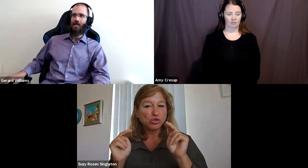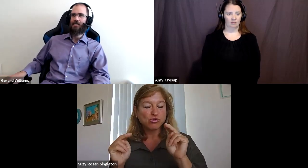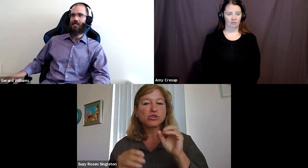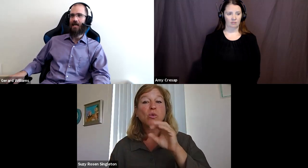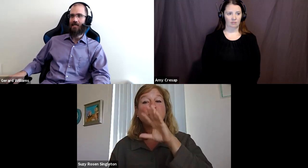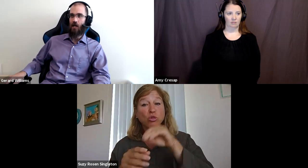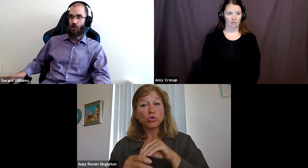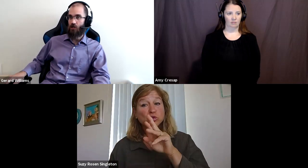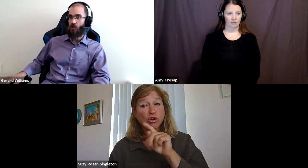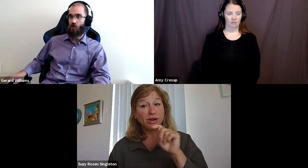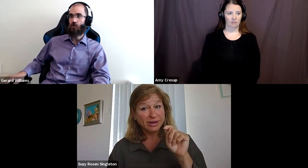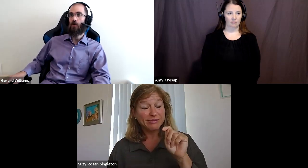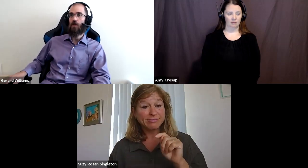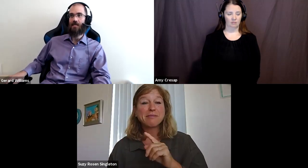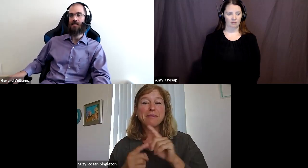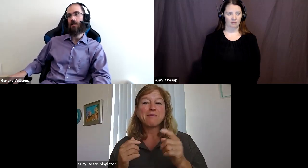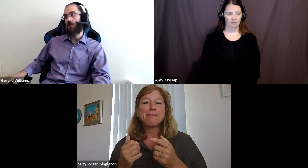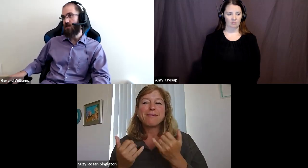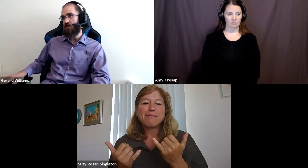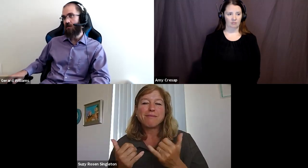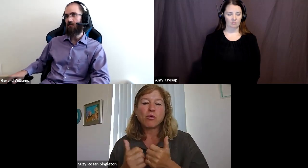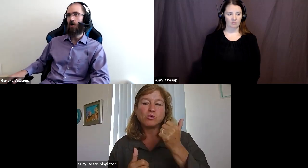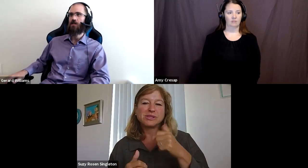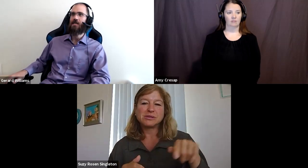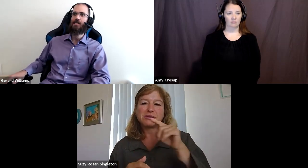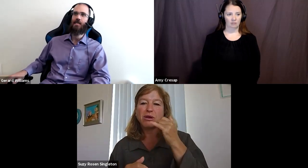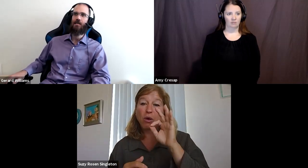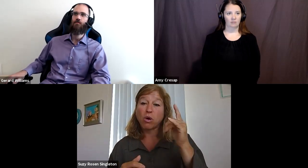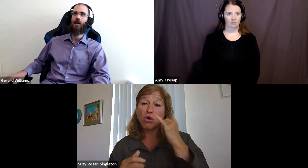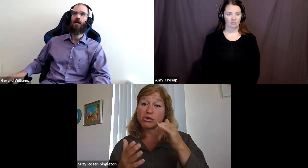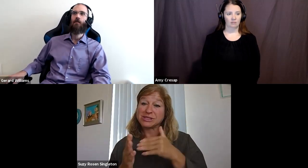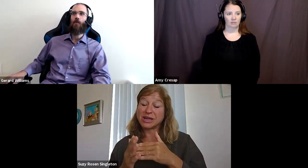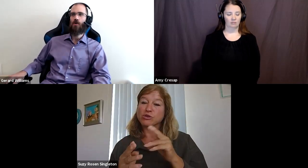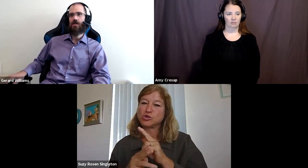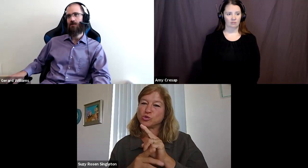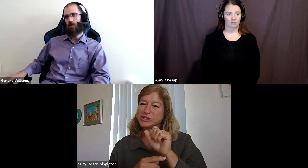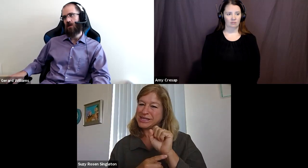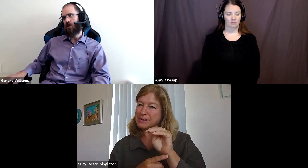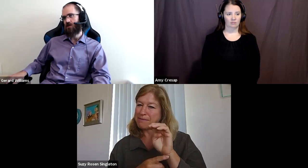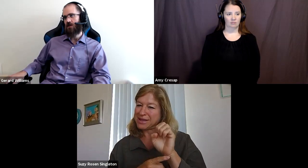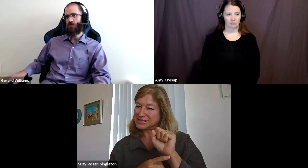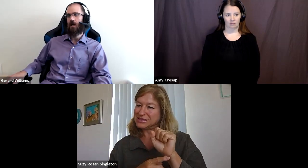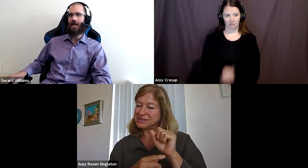It is technology neutral, it is inclusive of RTT, but most 911 call centers right now